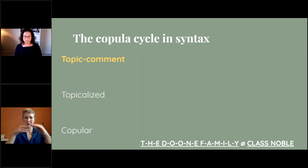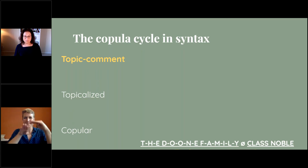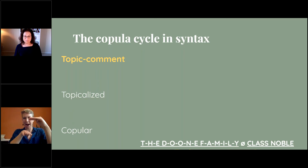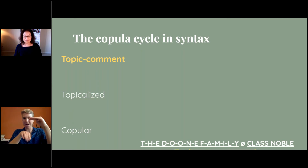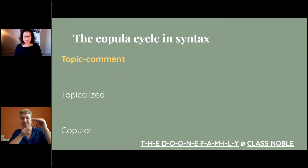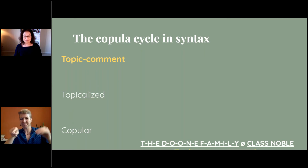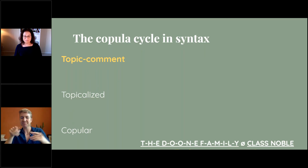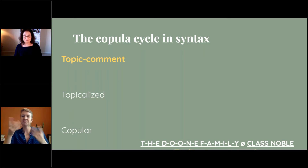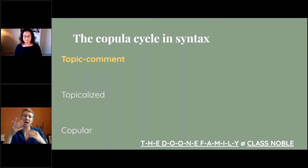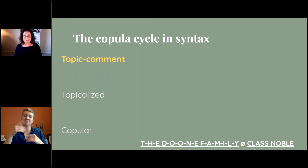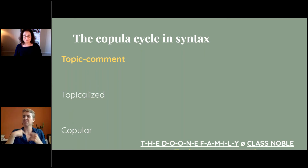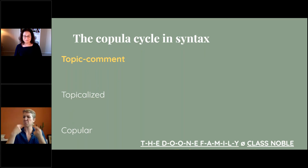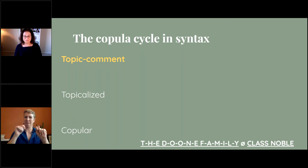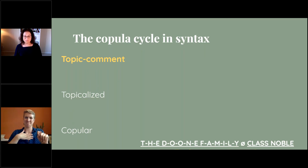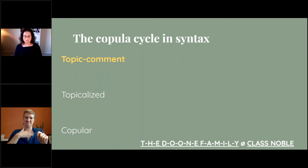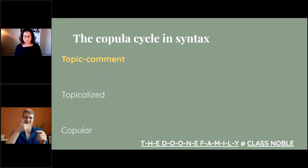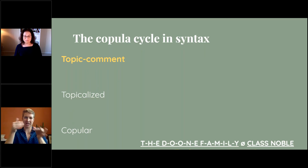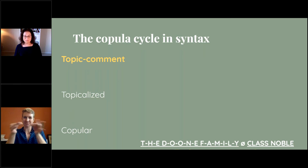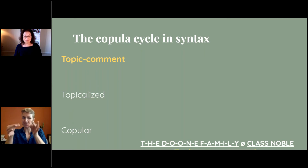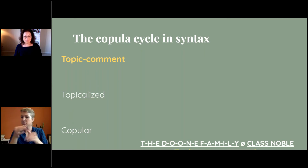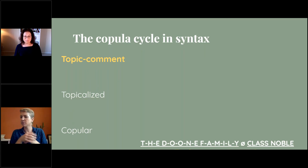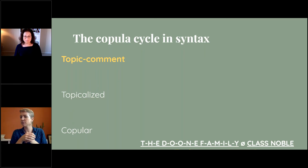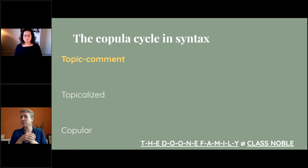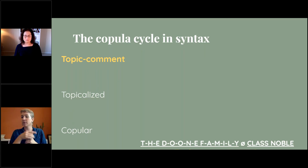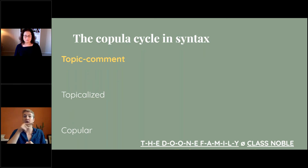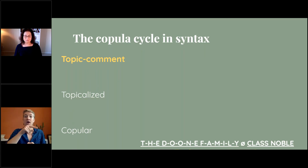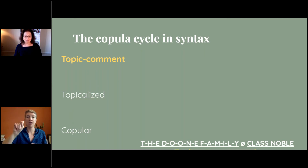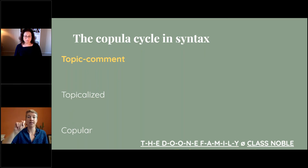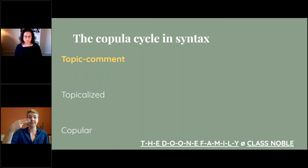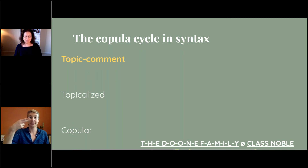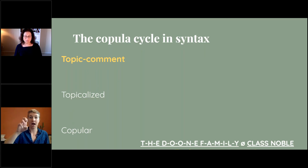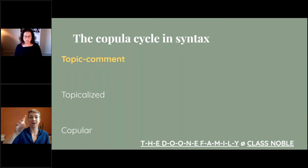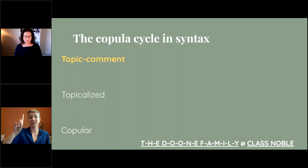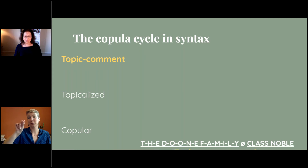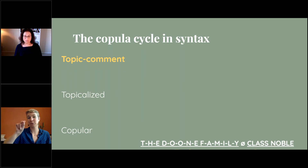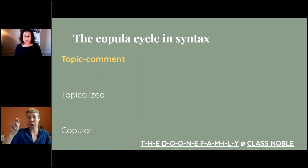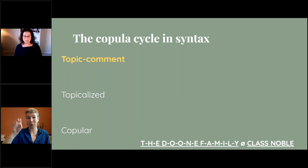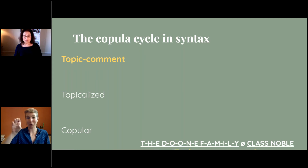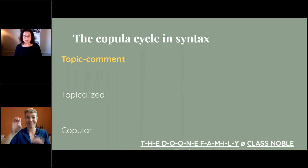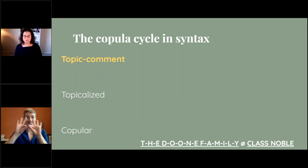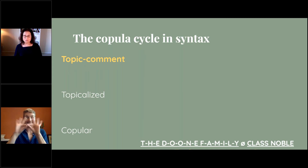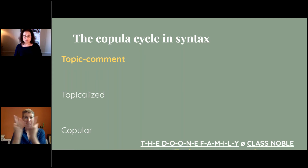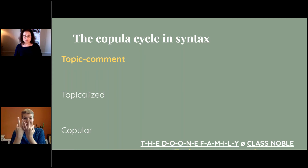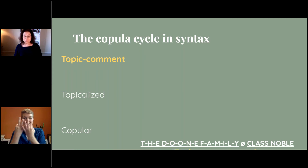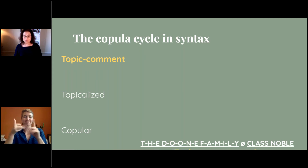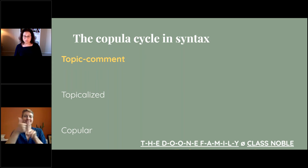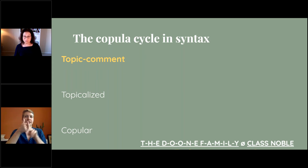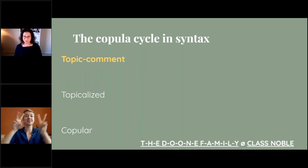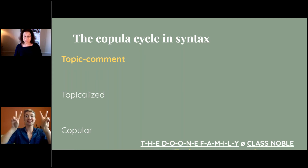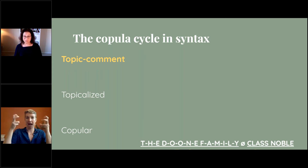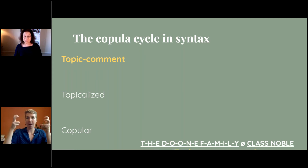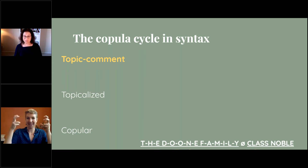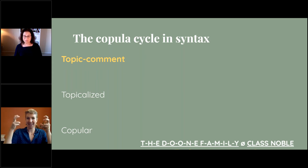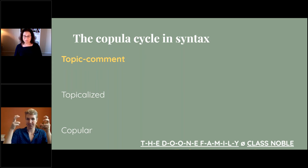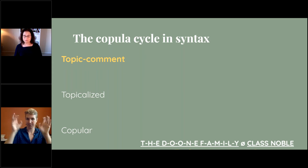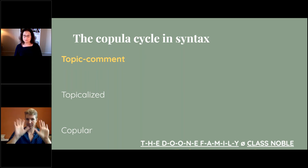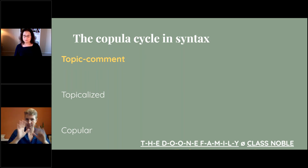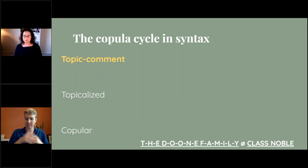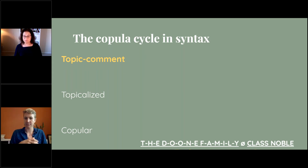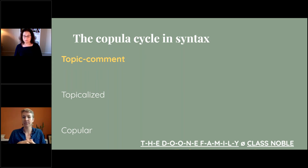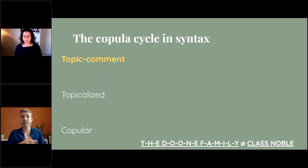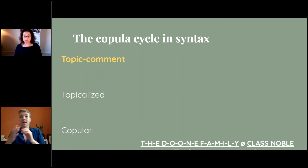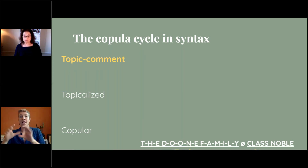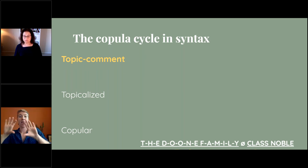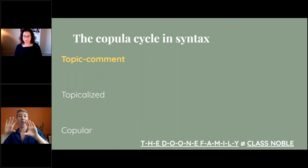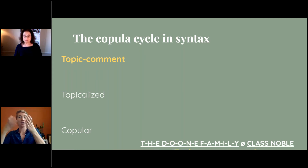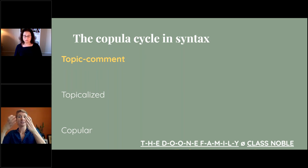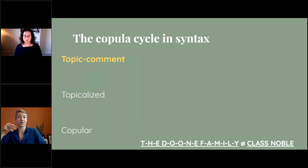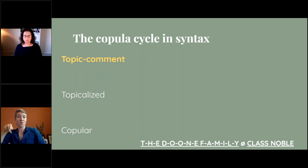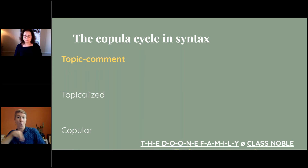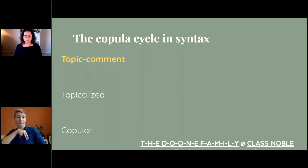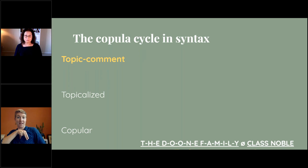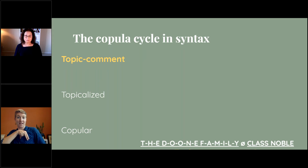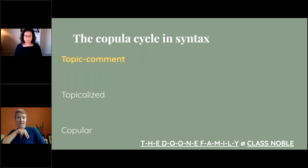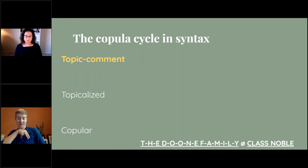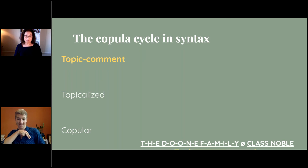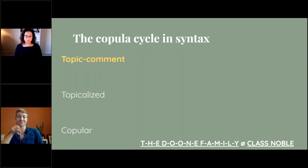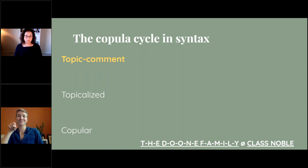I’m realizing that my glossing on the bottom is not showing up well, but I will do my best to read it to you. So, `the Doone family’ is the topic.